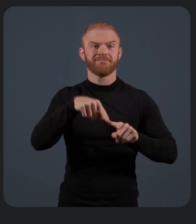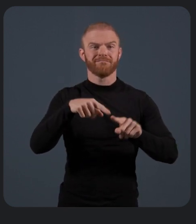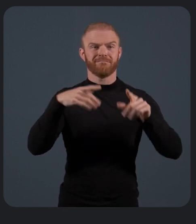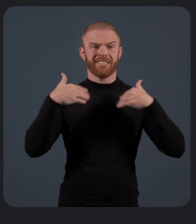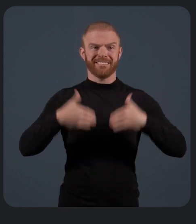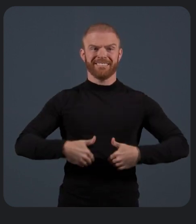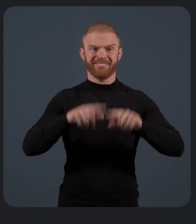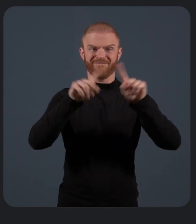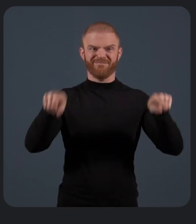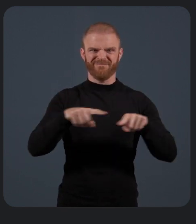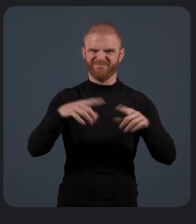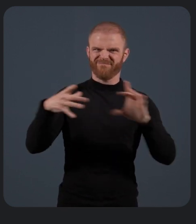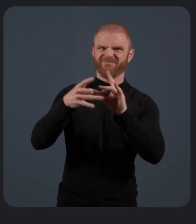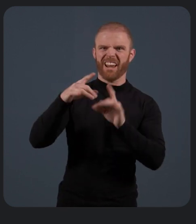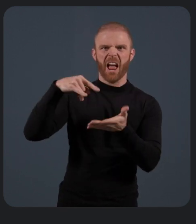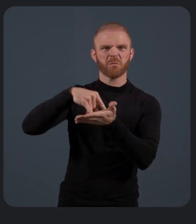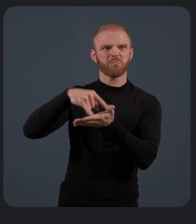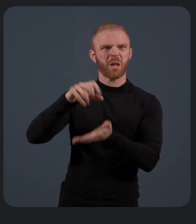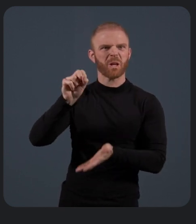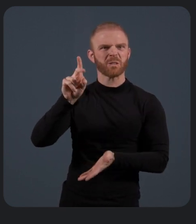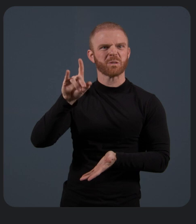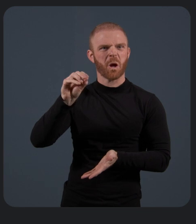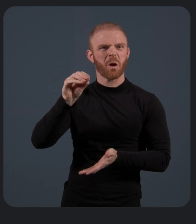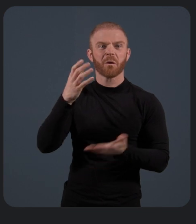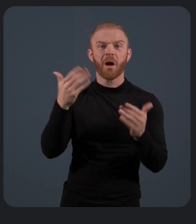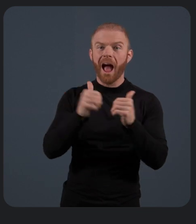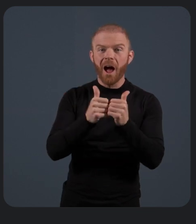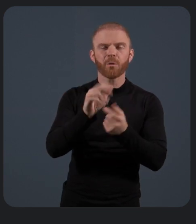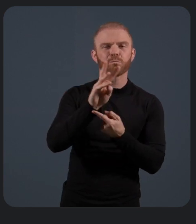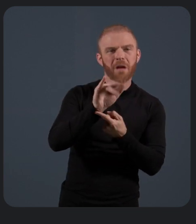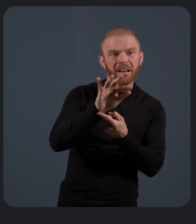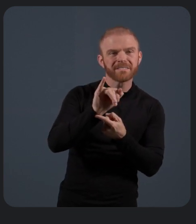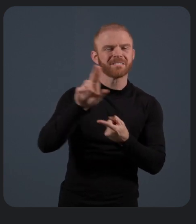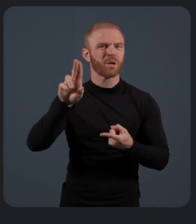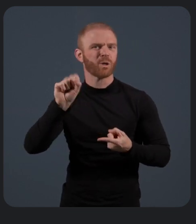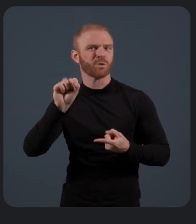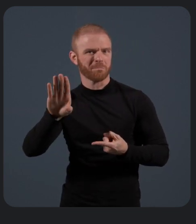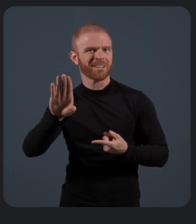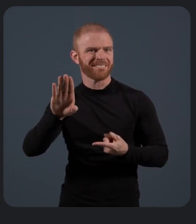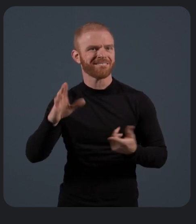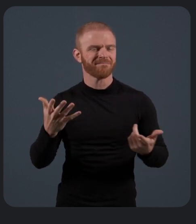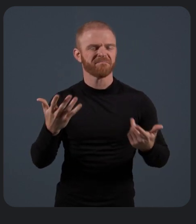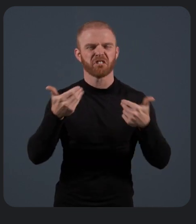right into Android Studio, either over Wi-Fi or USB. Let's try it out.